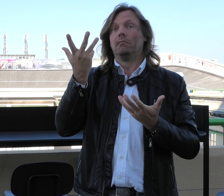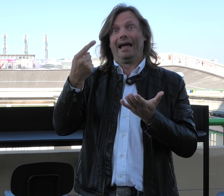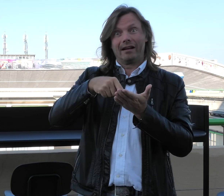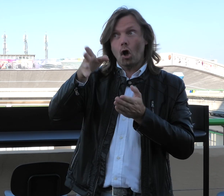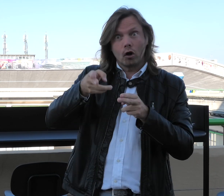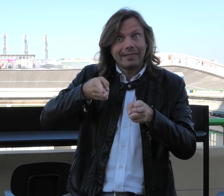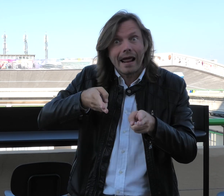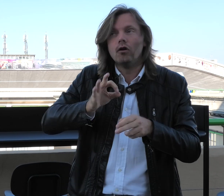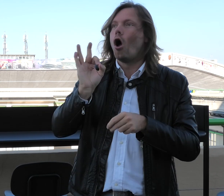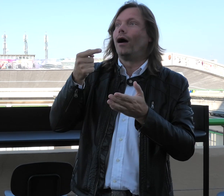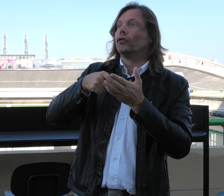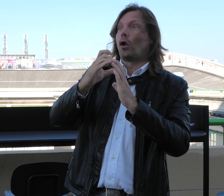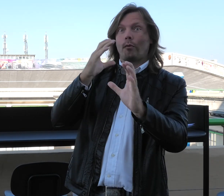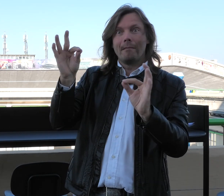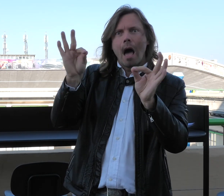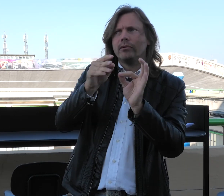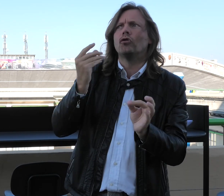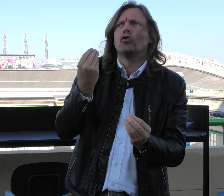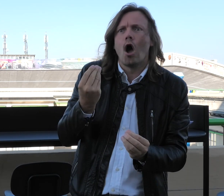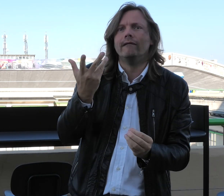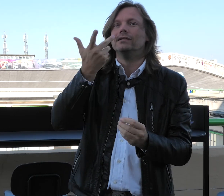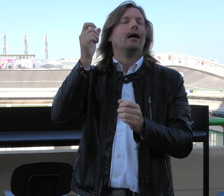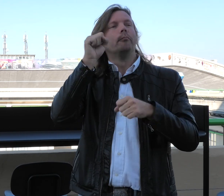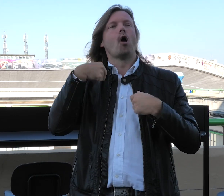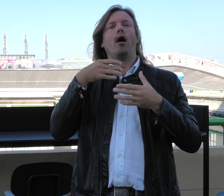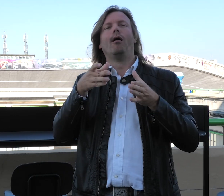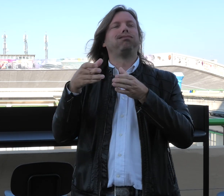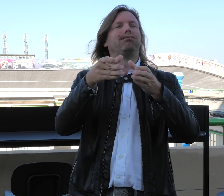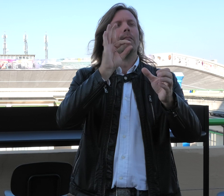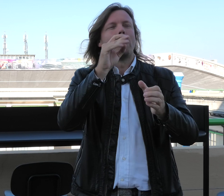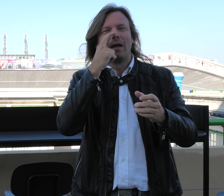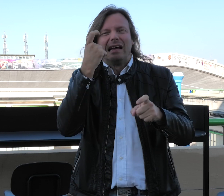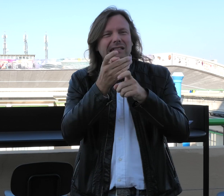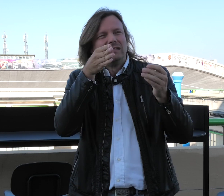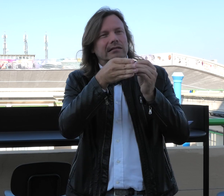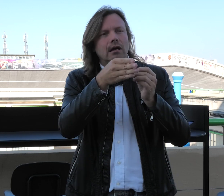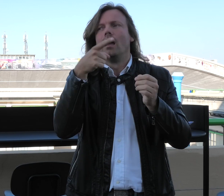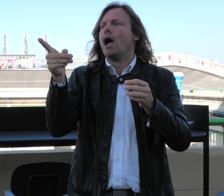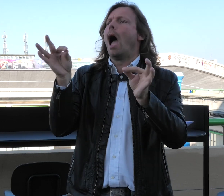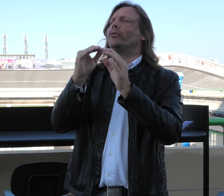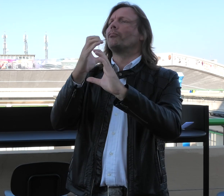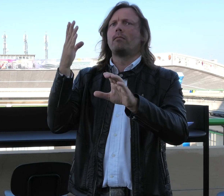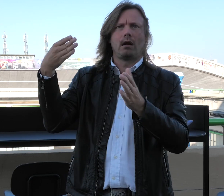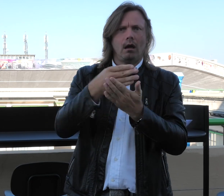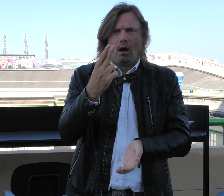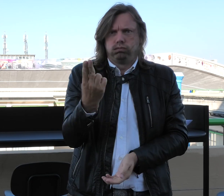this allows me to understand whether they are travelling by train or coach so I can organise the tour functionally